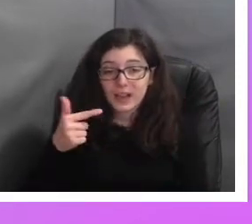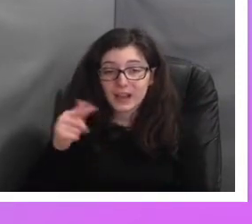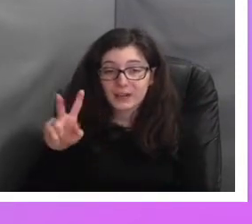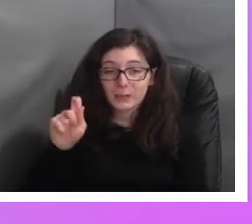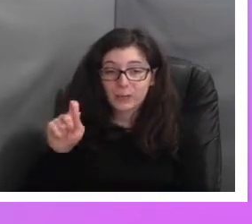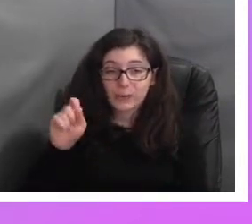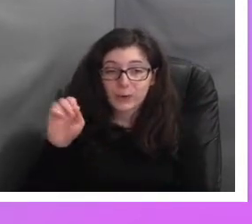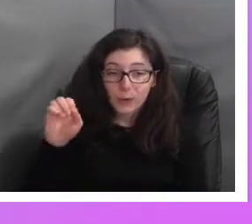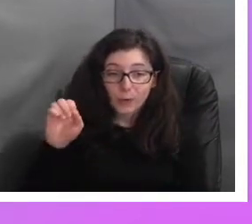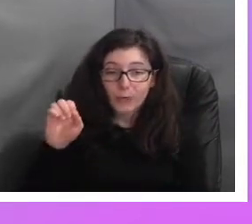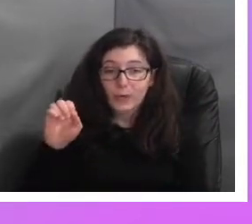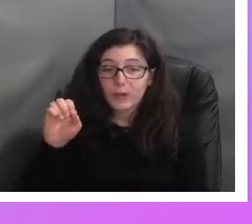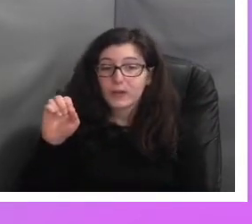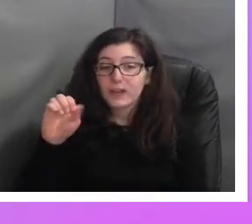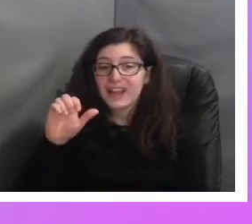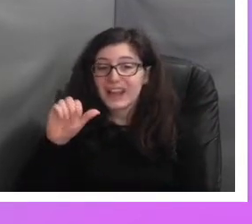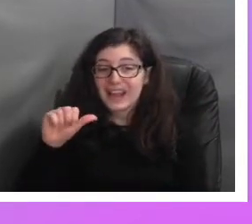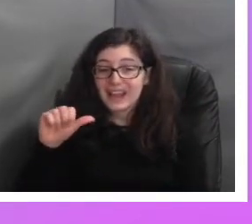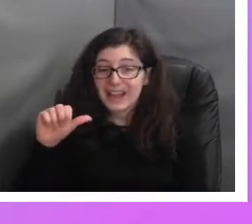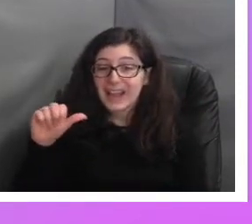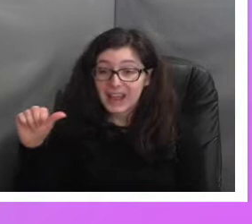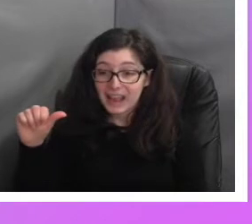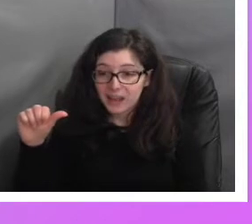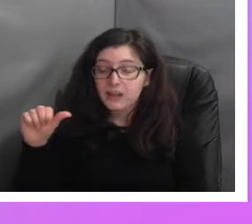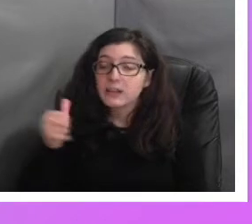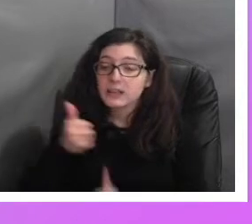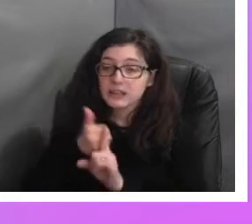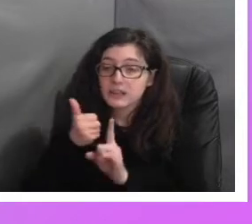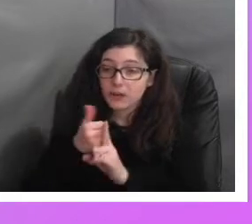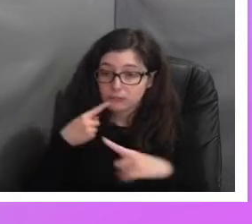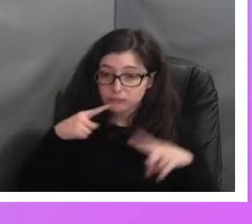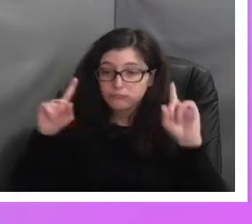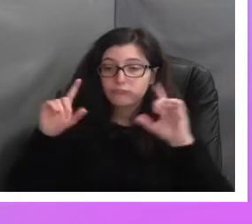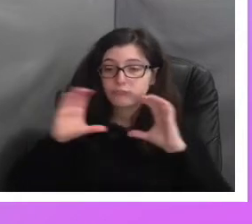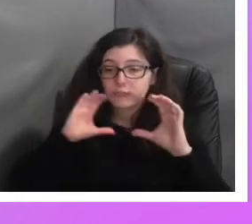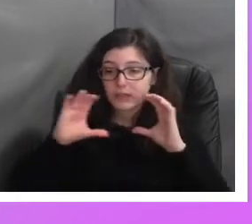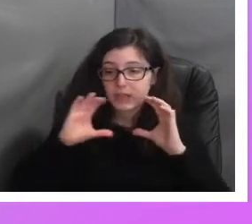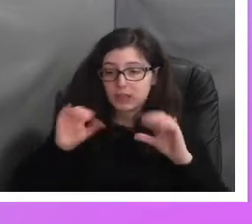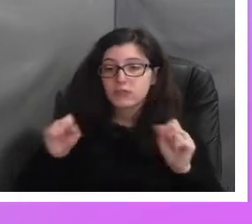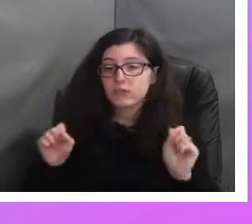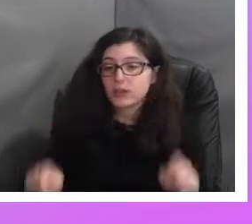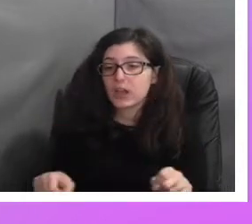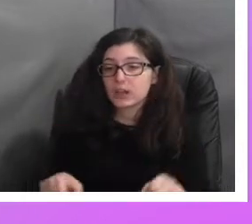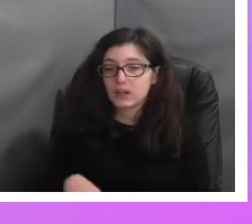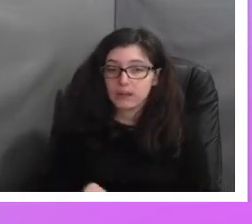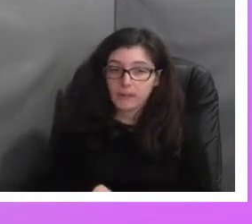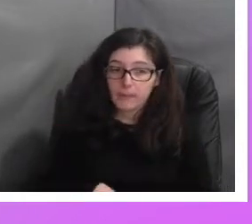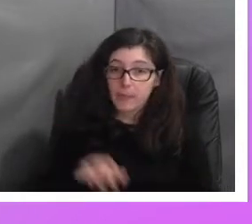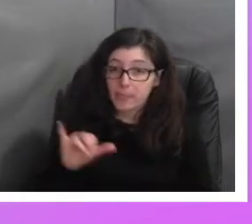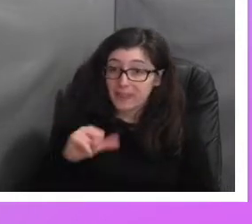is a means of achieving effective communication. Now that was never enacted into regulations,